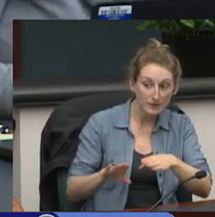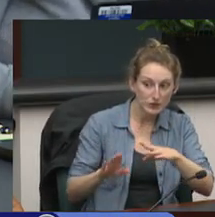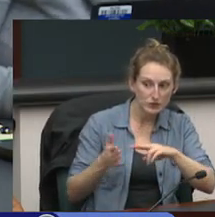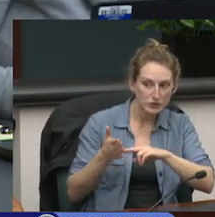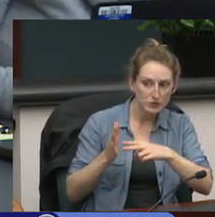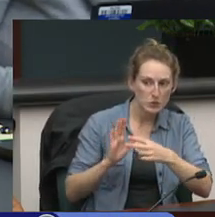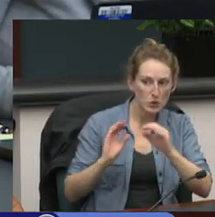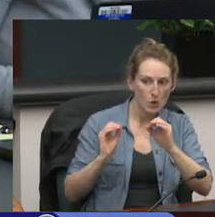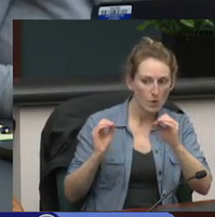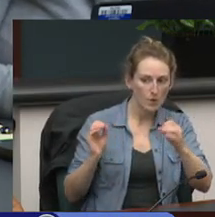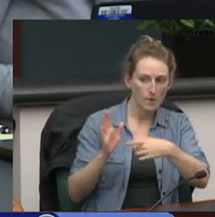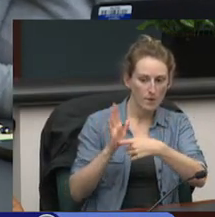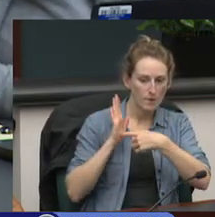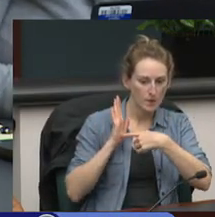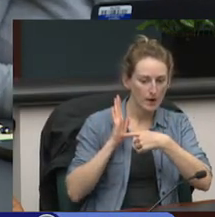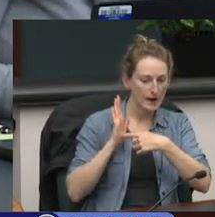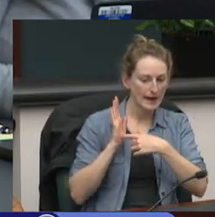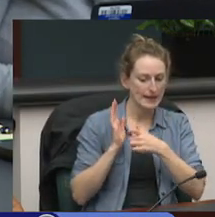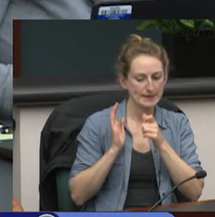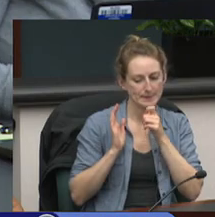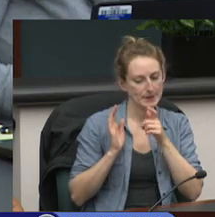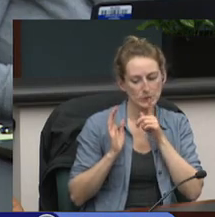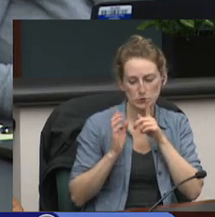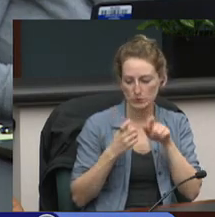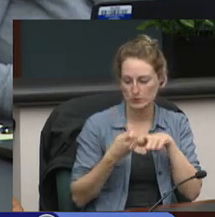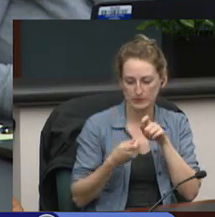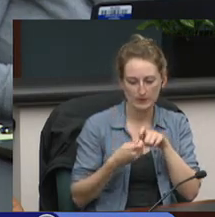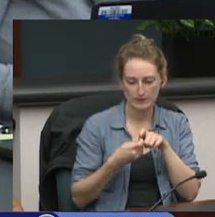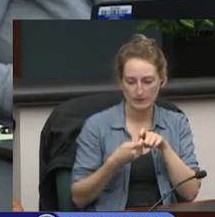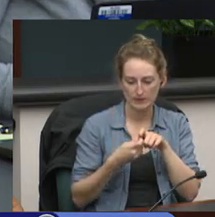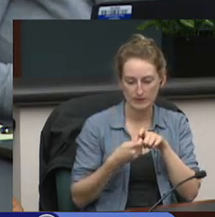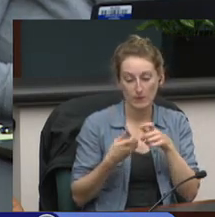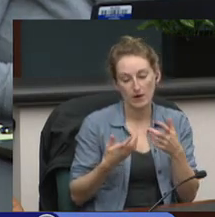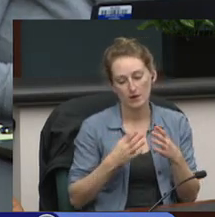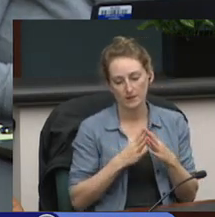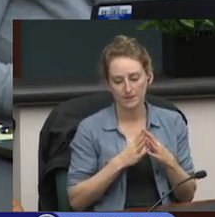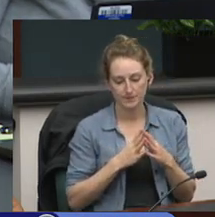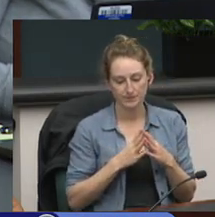currently looked at again generally some of the things that we were looking at